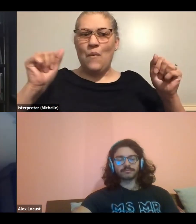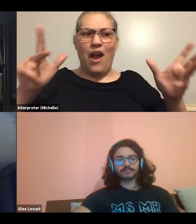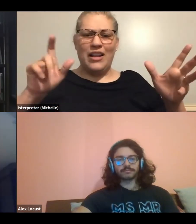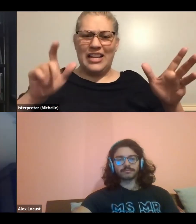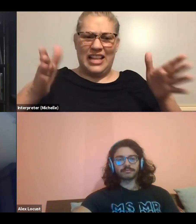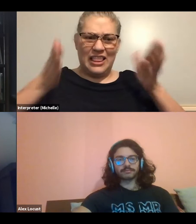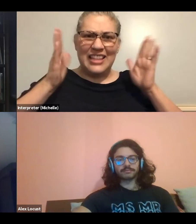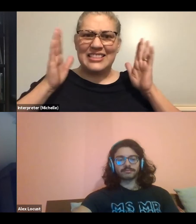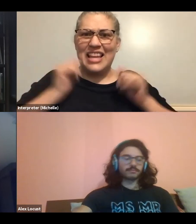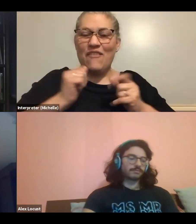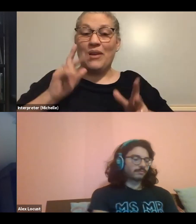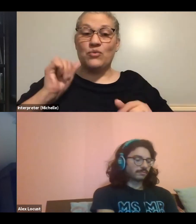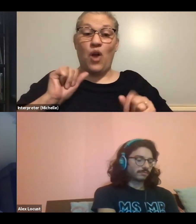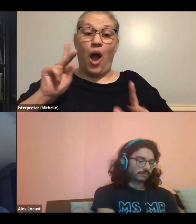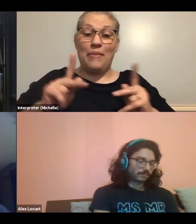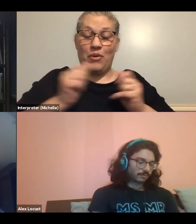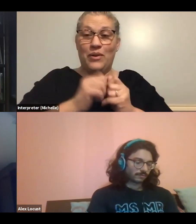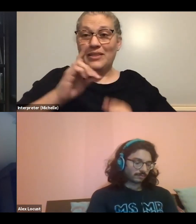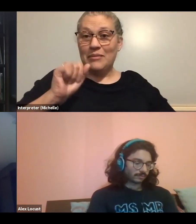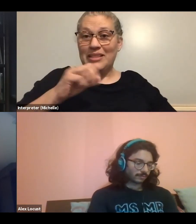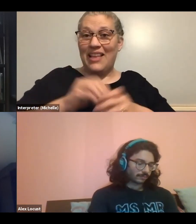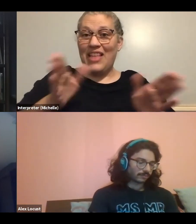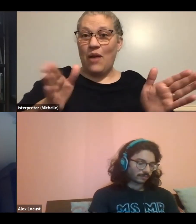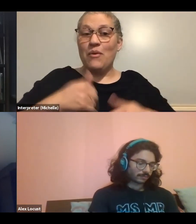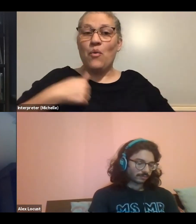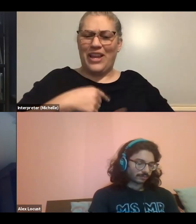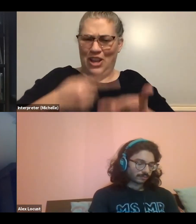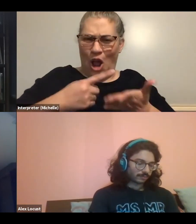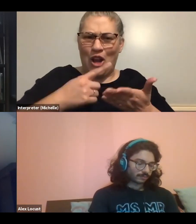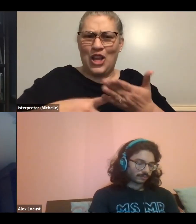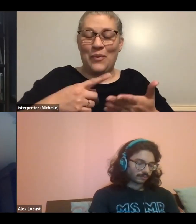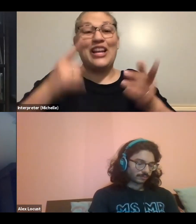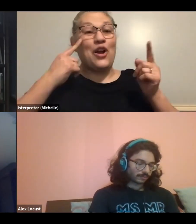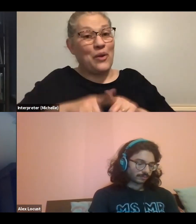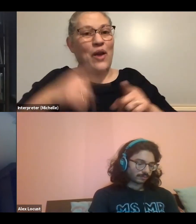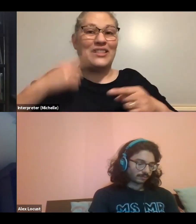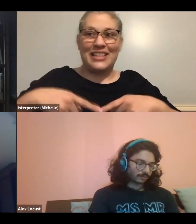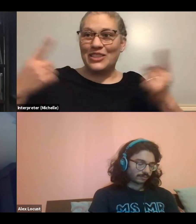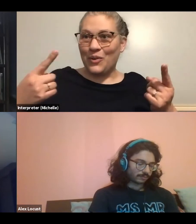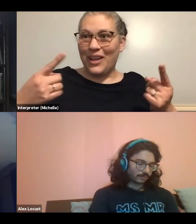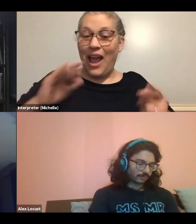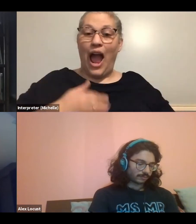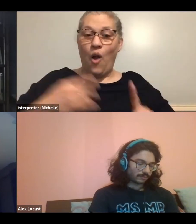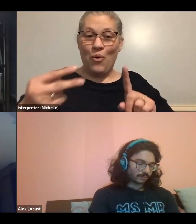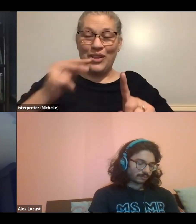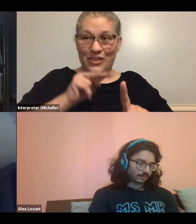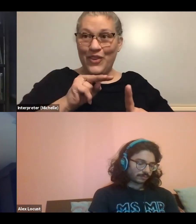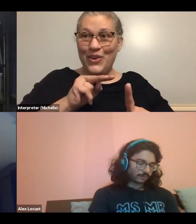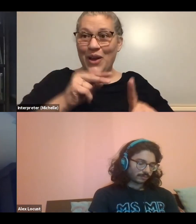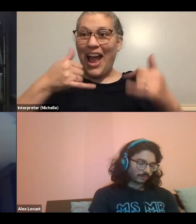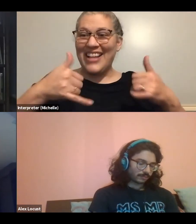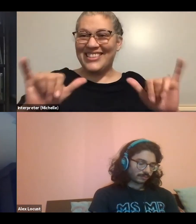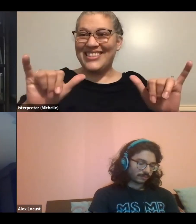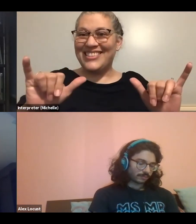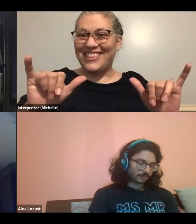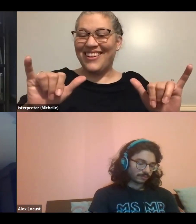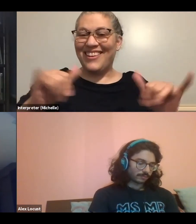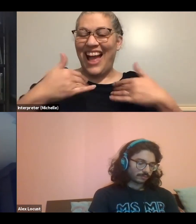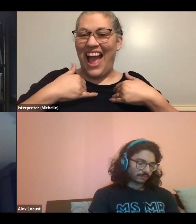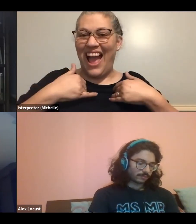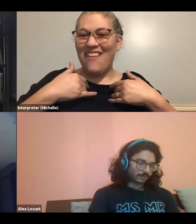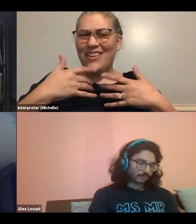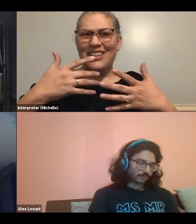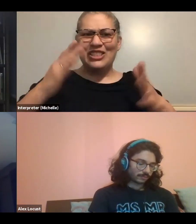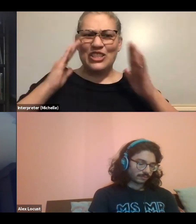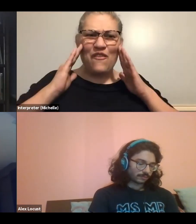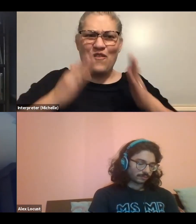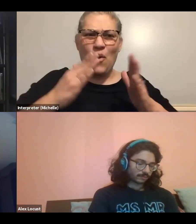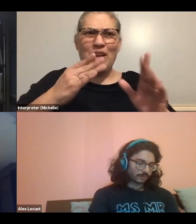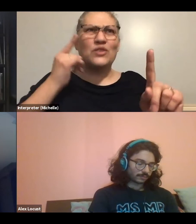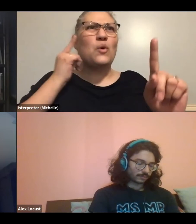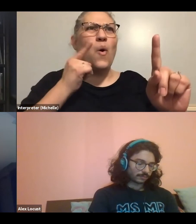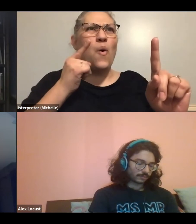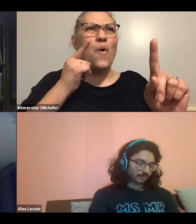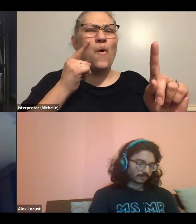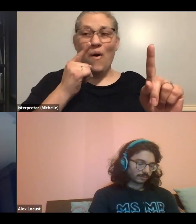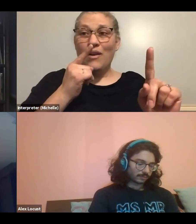Matthew Alaniz: our points of view and still come out with still have just a focus goal in terms of showing showcasing people disabilities and artists with disabilities filmmakers with disabilities.